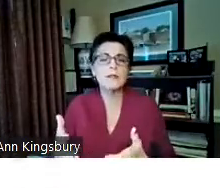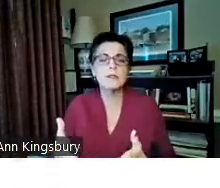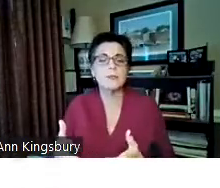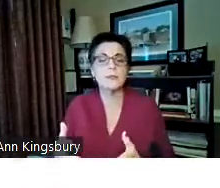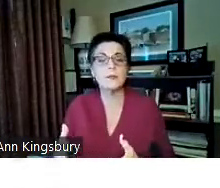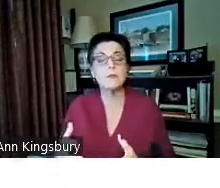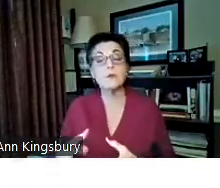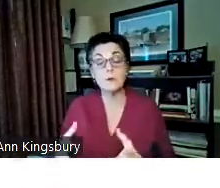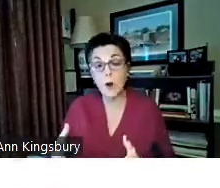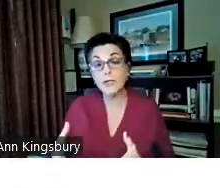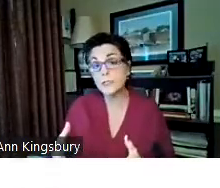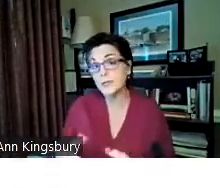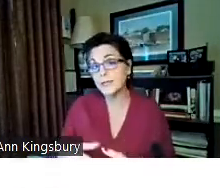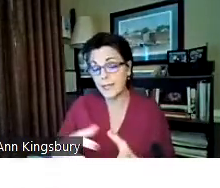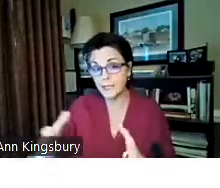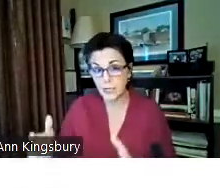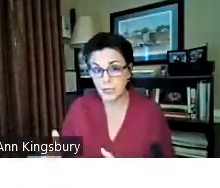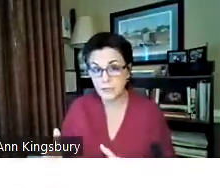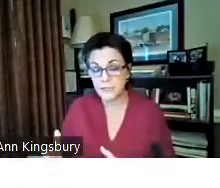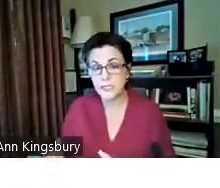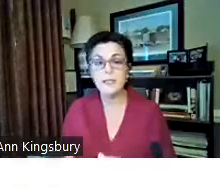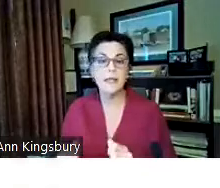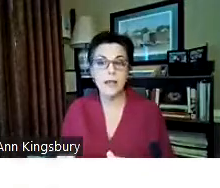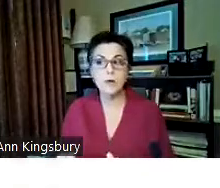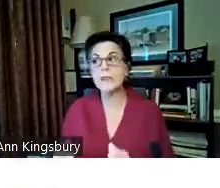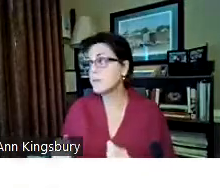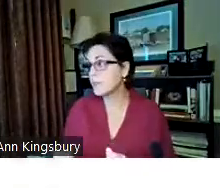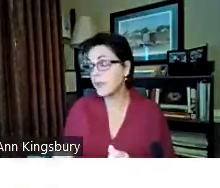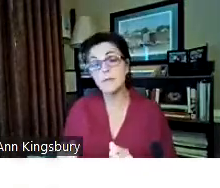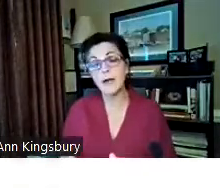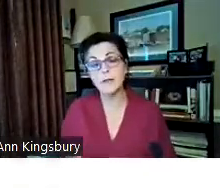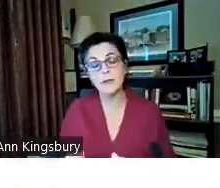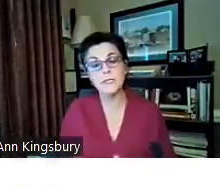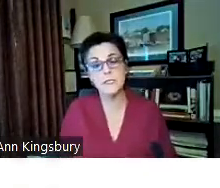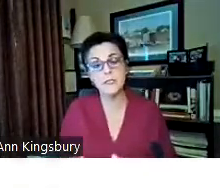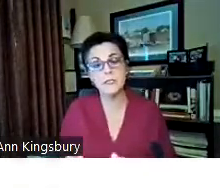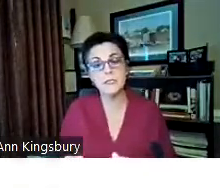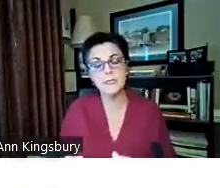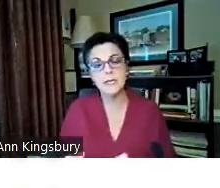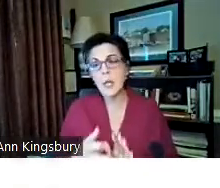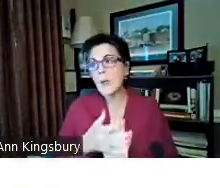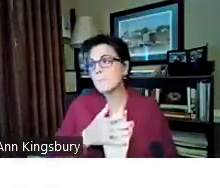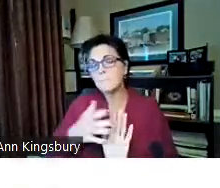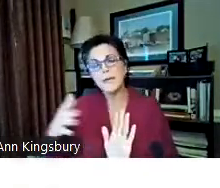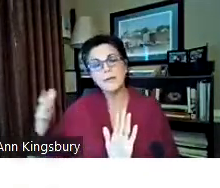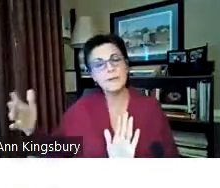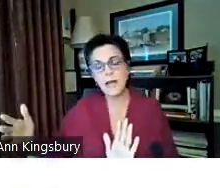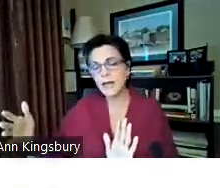this assuming that people will want to engage others, and helping them think about those decisions. But if you're not